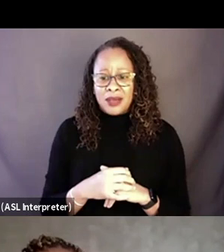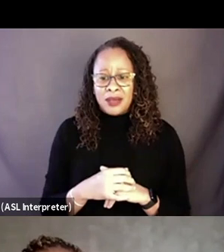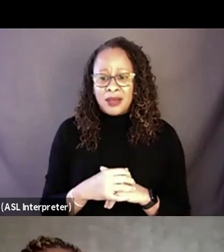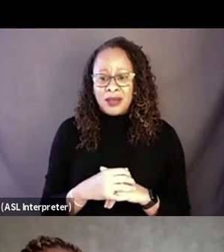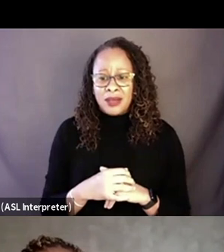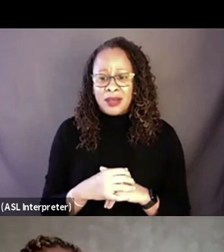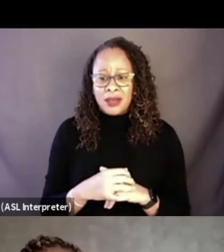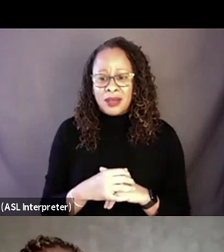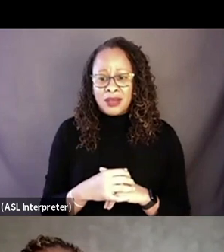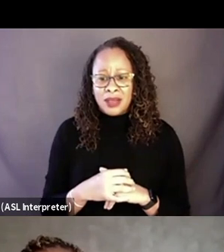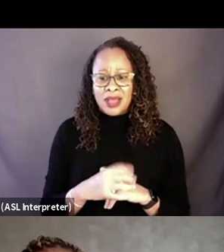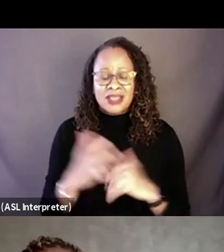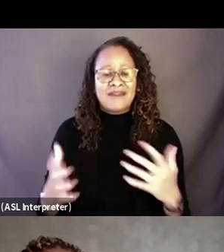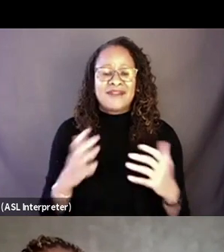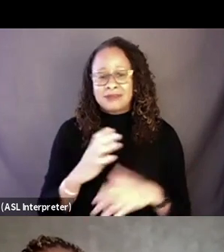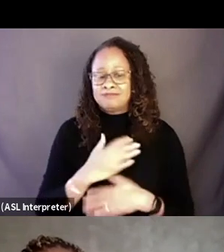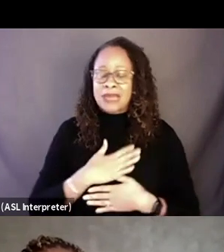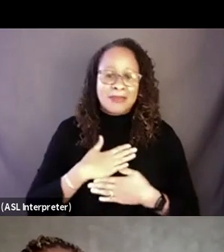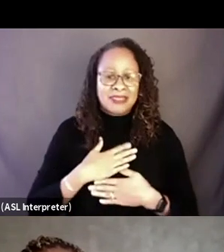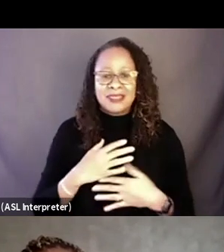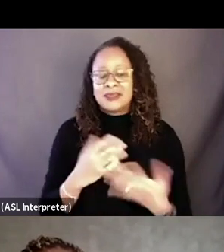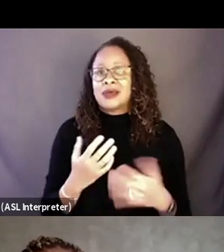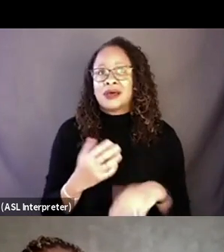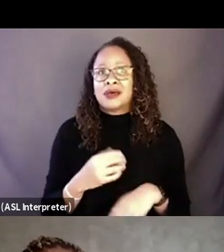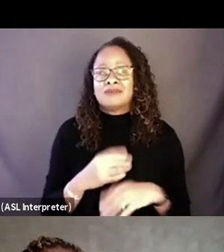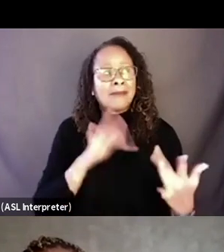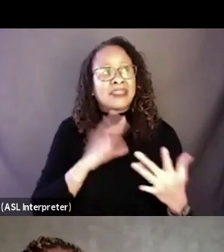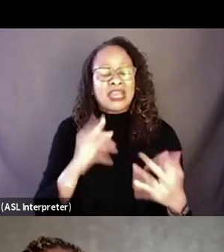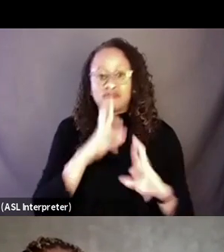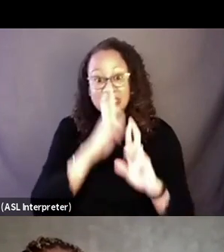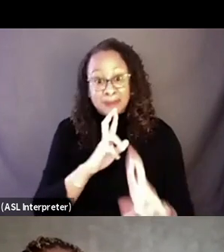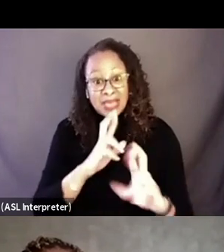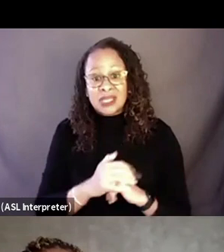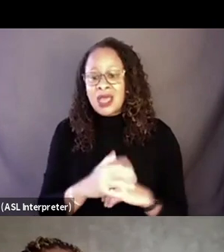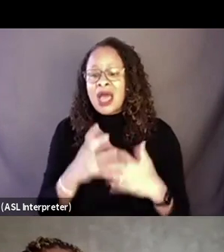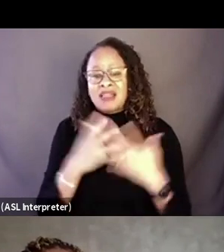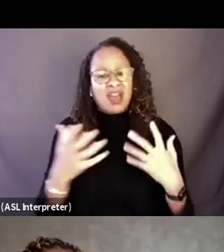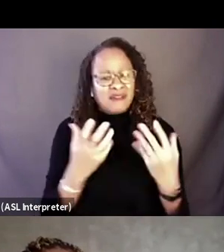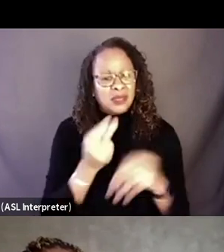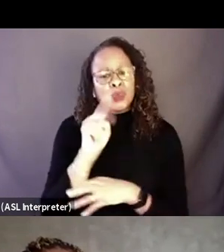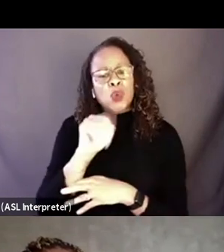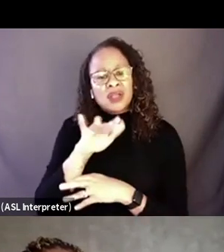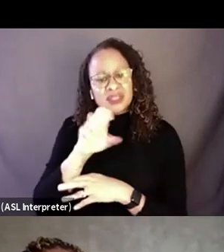with a lot of empathy, a lot of respect, and there's a lot of nuances because it was told by an African so it was